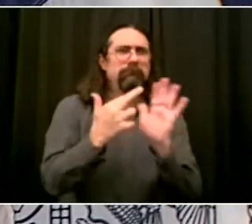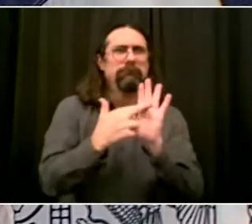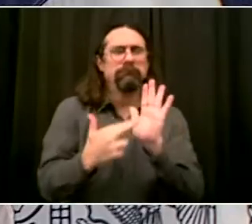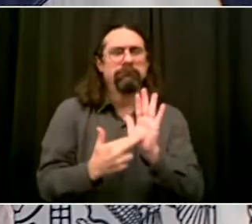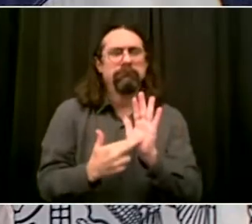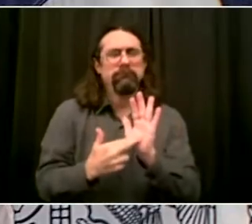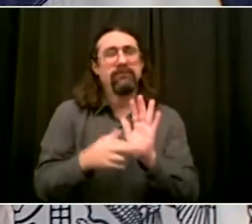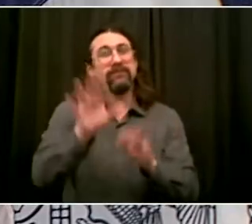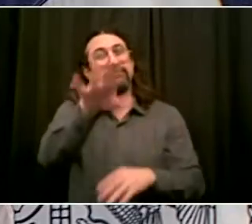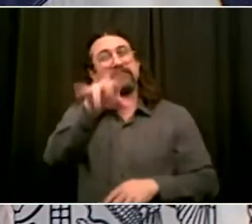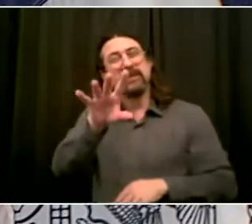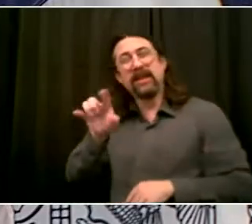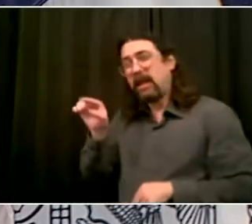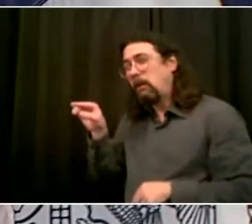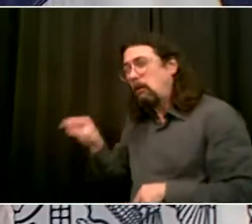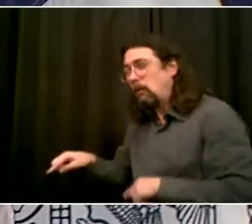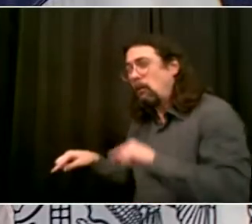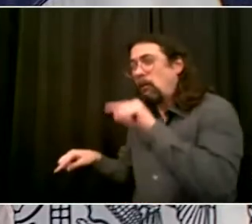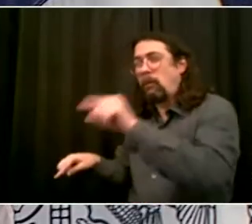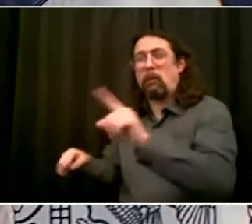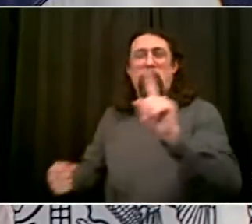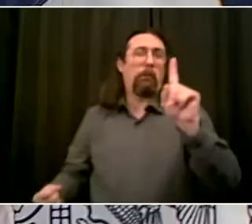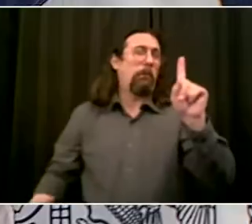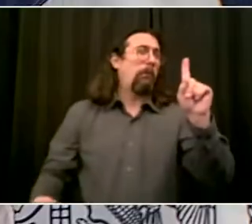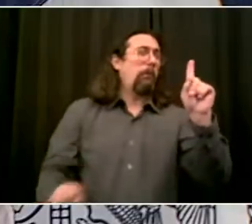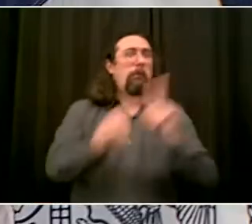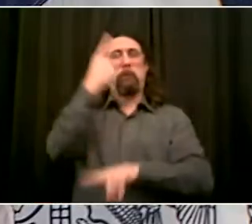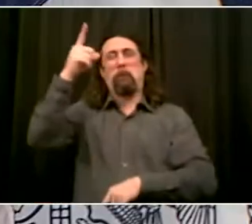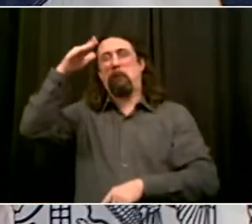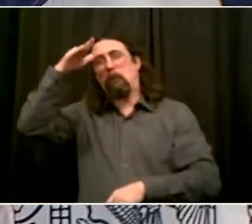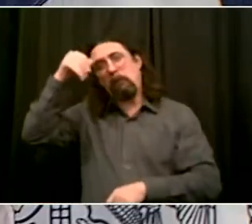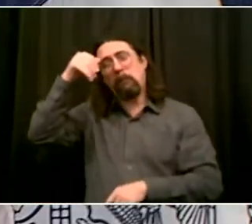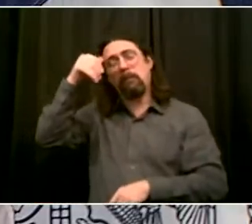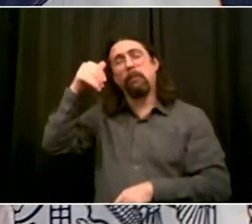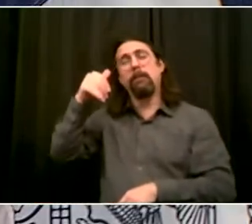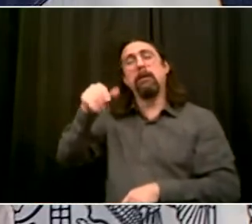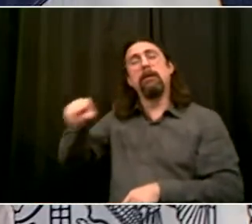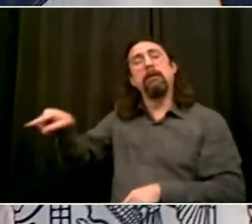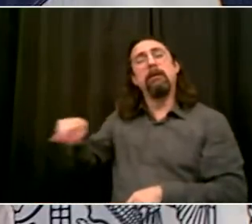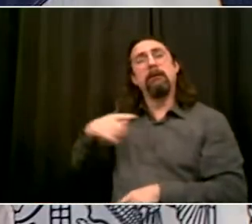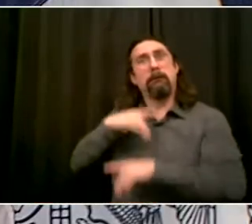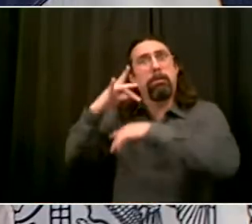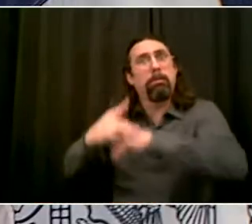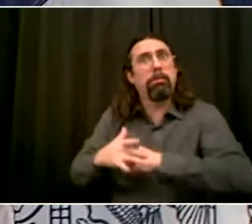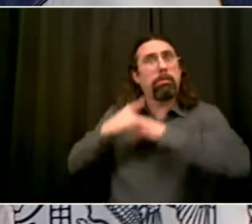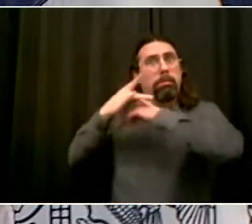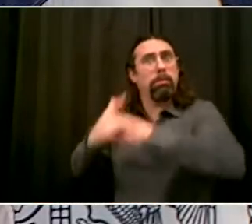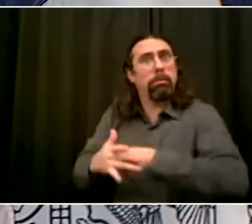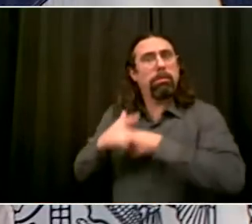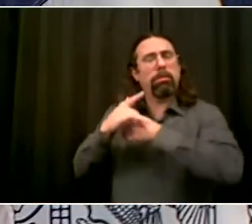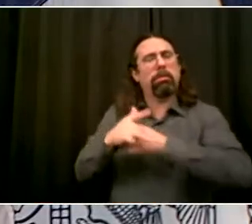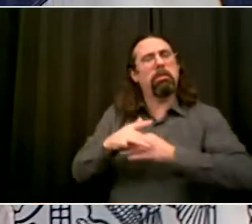A FEW FOLKS DO WHEN I SEE THE VAST MAJORITY RERELALY PAYING ATTENTION AND BUCKLING DOWN. I ALSO WANT TO